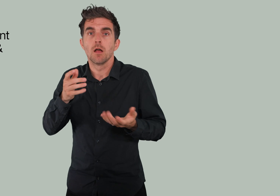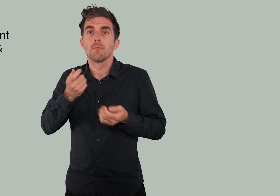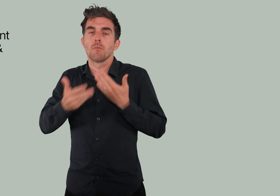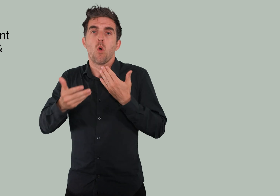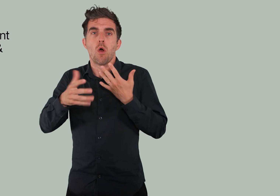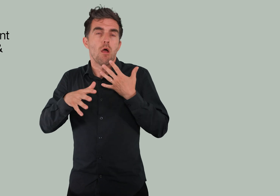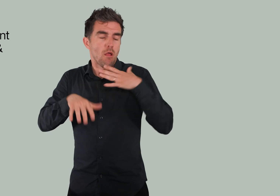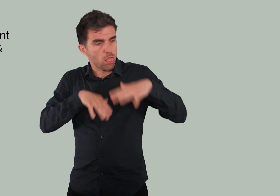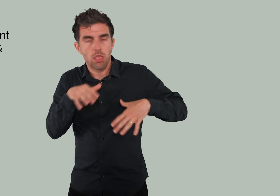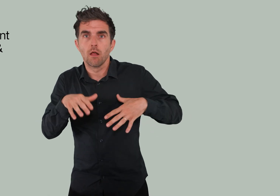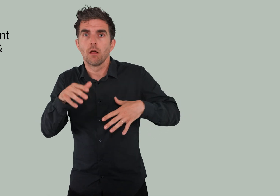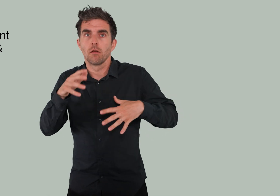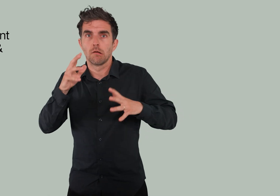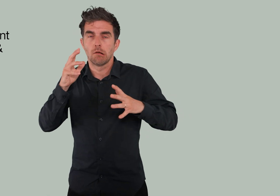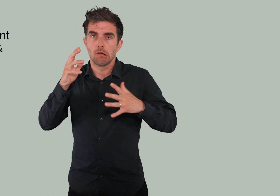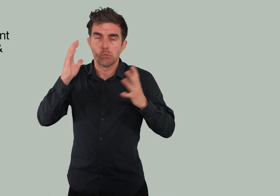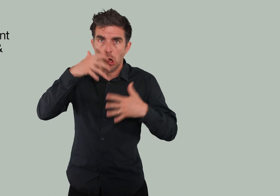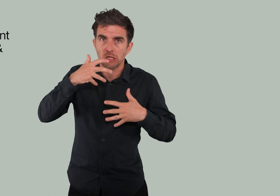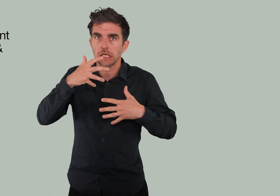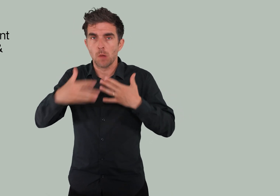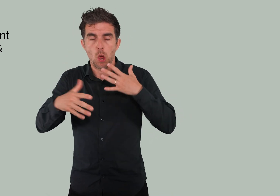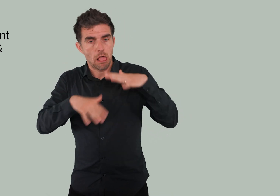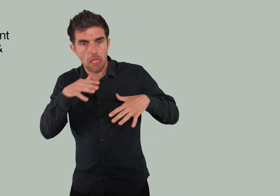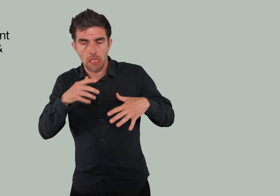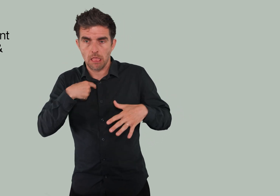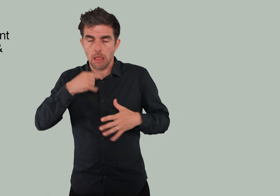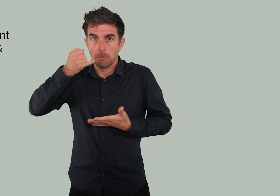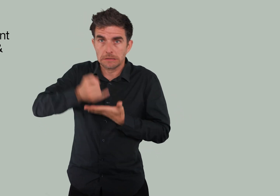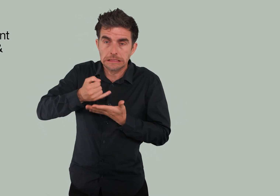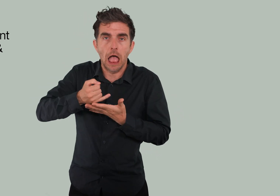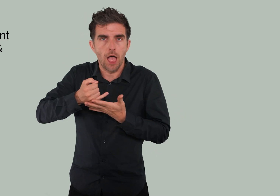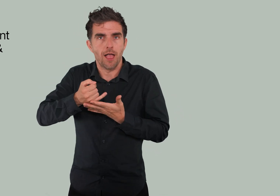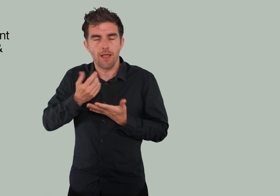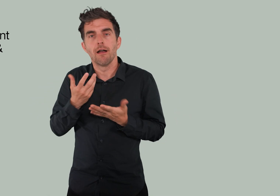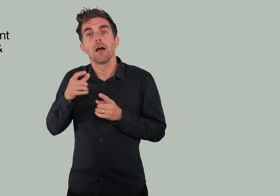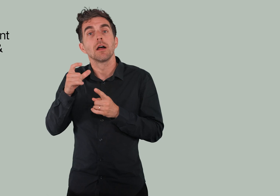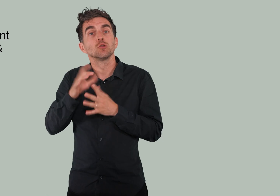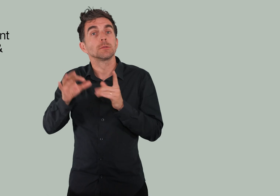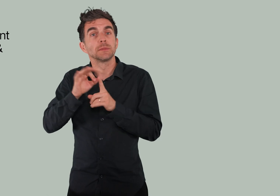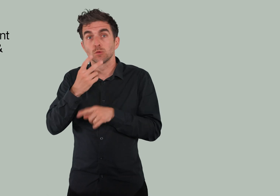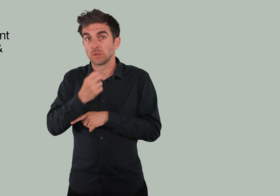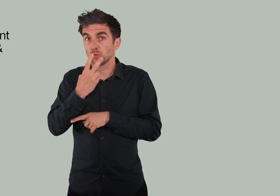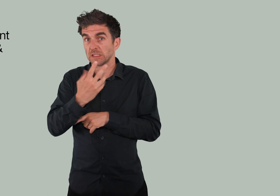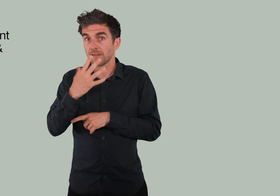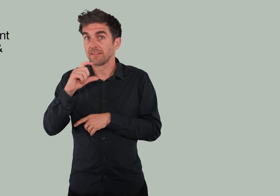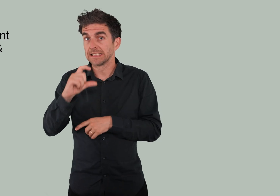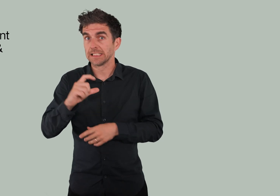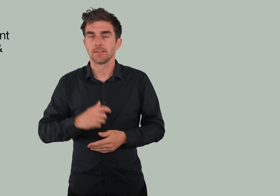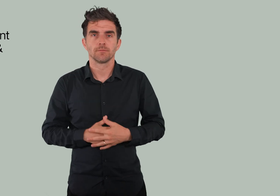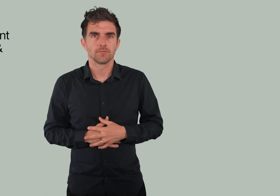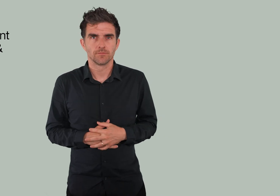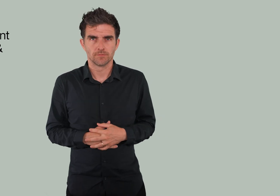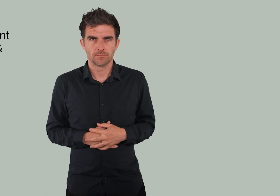which made them more prone to worry about making mistakes (DWP, 2025c).